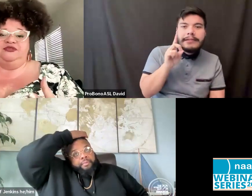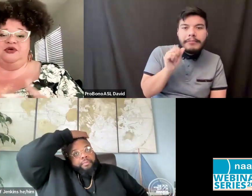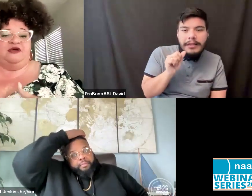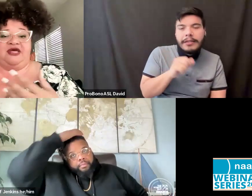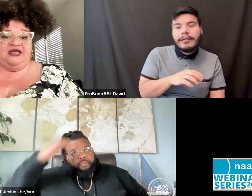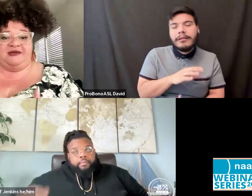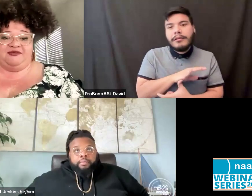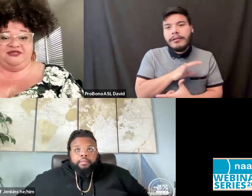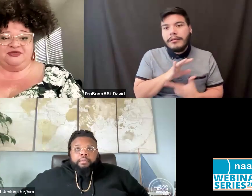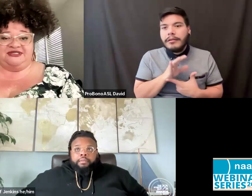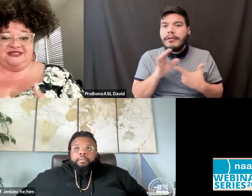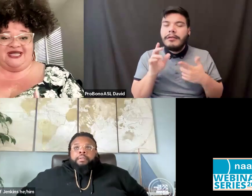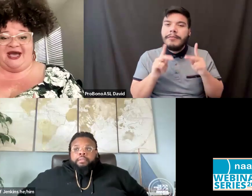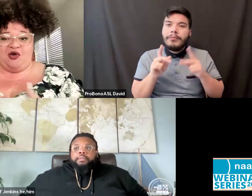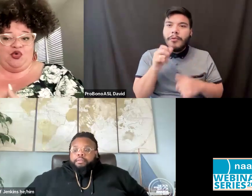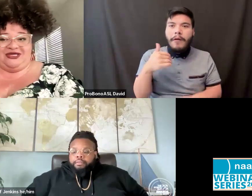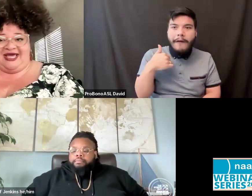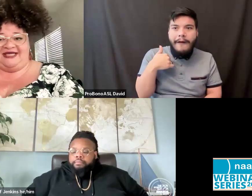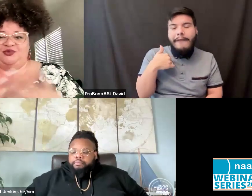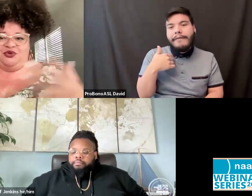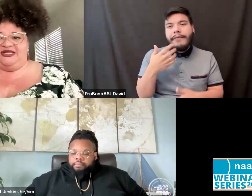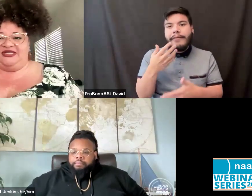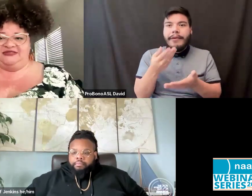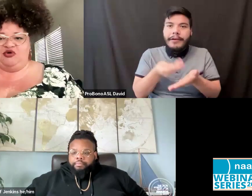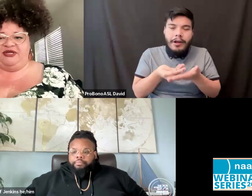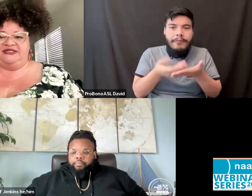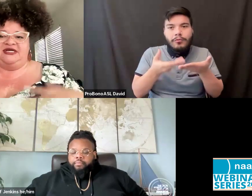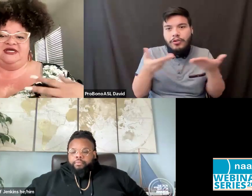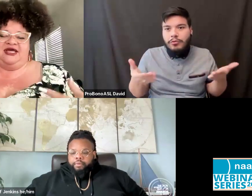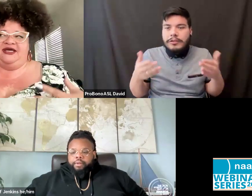who don't have the economic resources now or yet or in this moment, like,